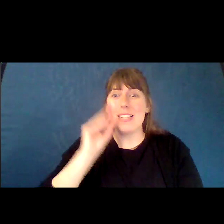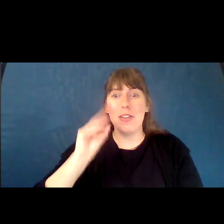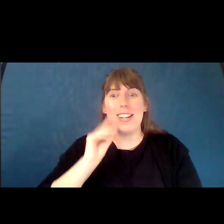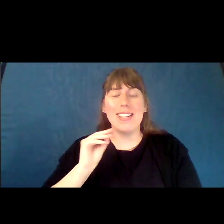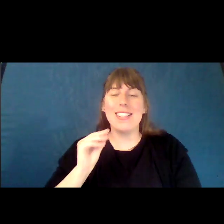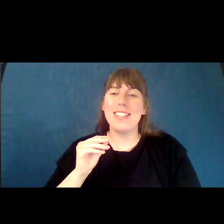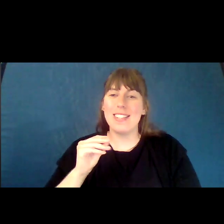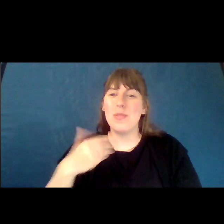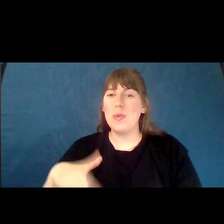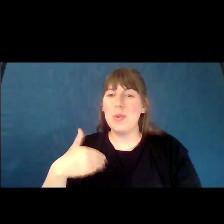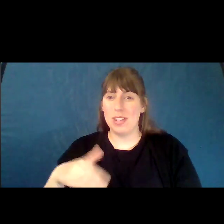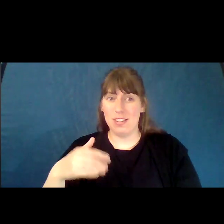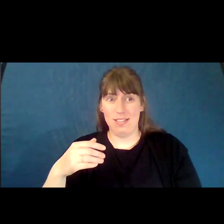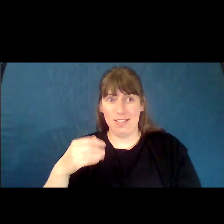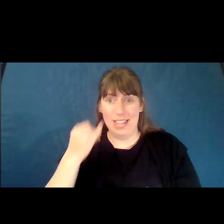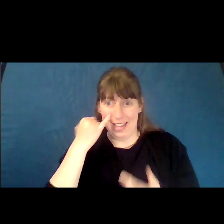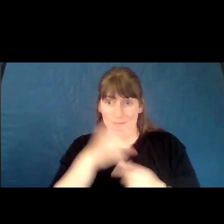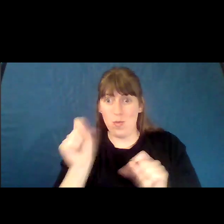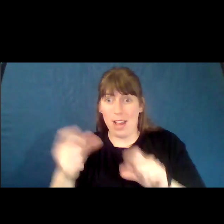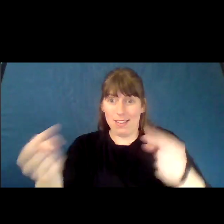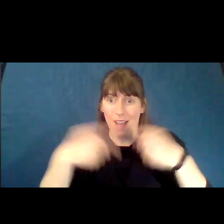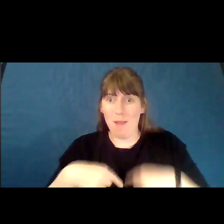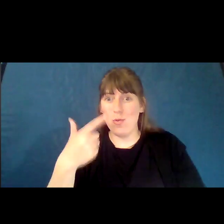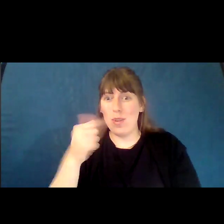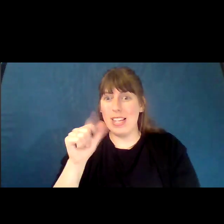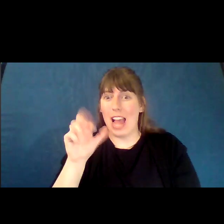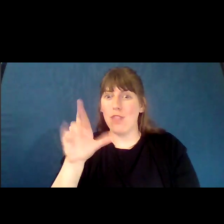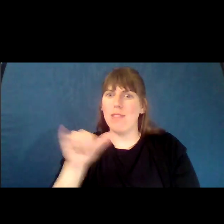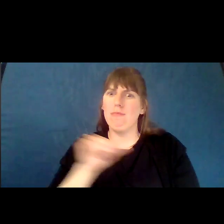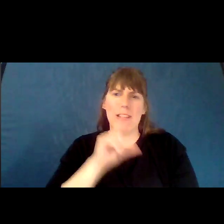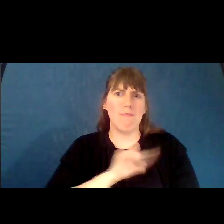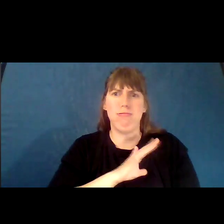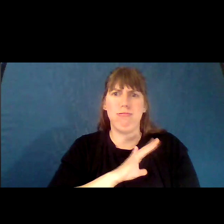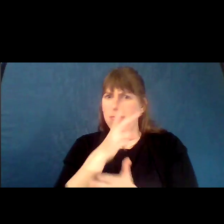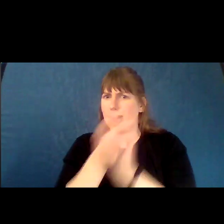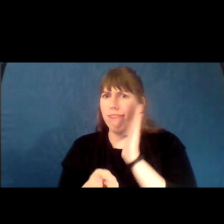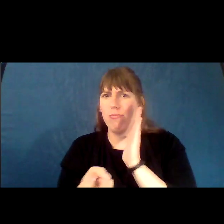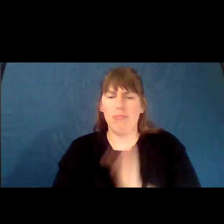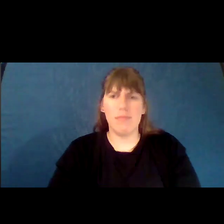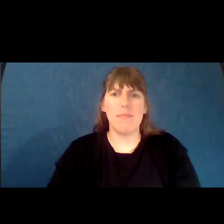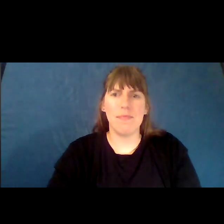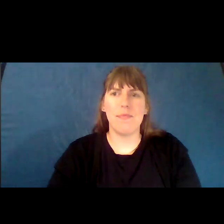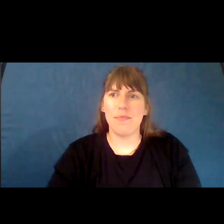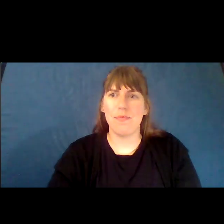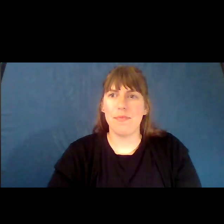if you can come out to the gallery, it's super immersive. So hope you all can make it out.